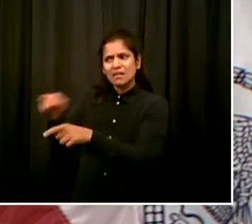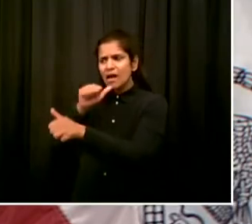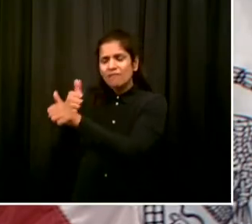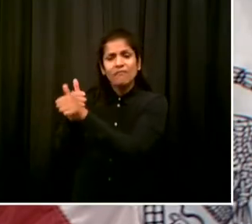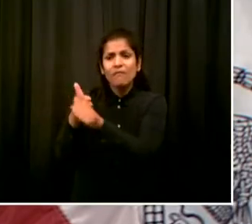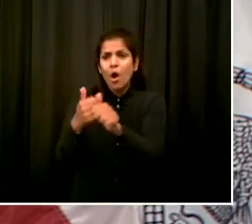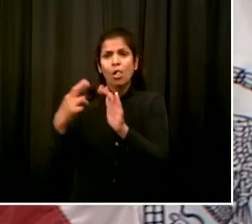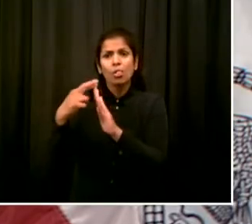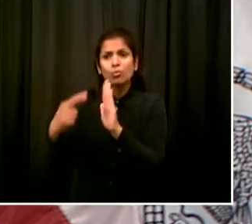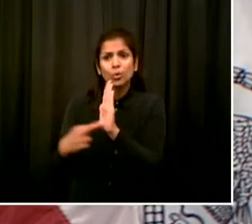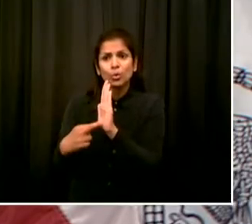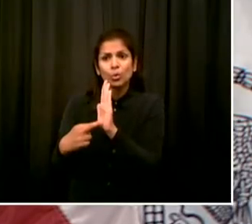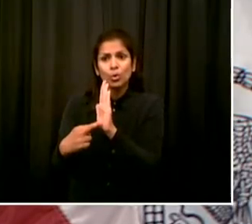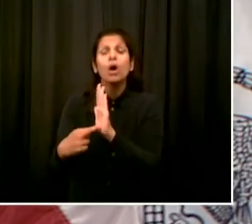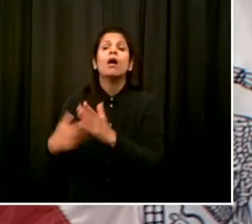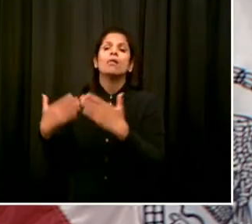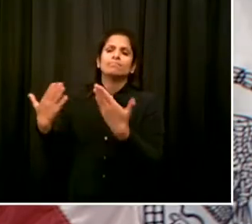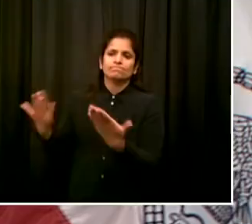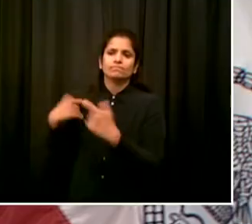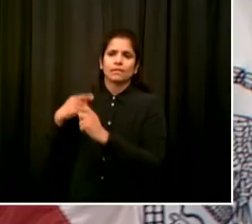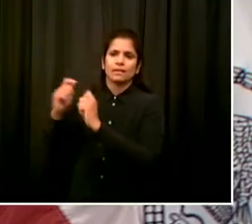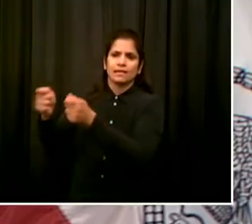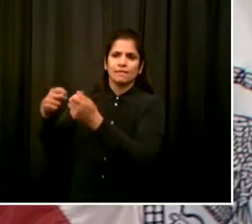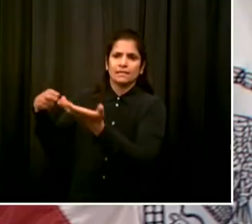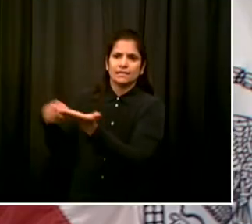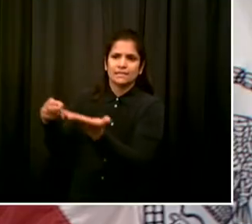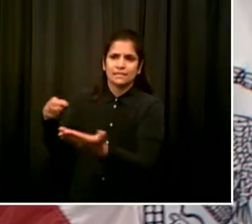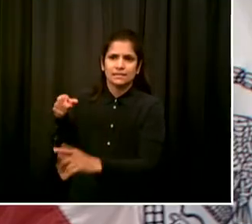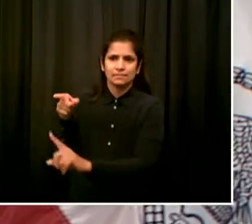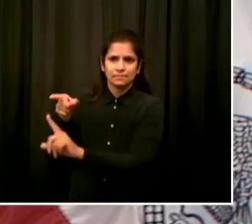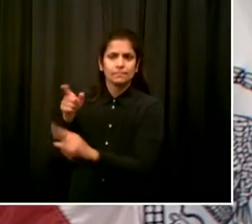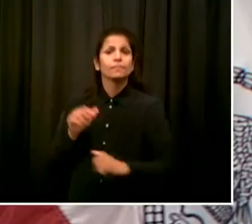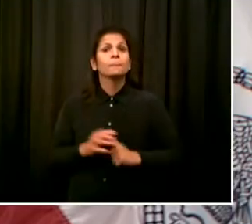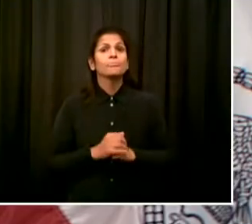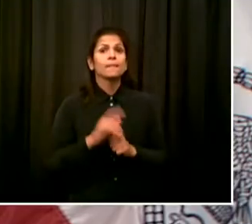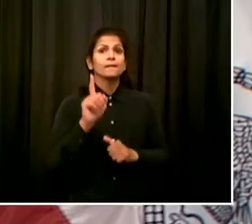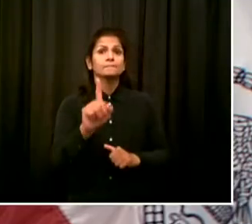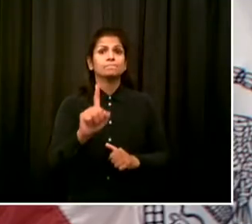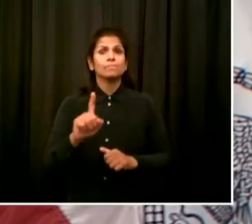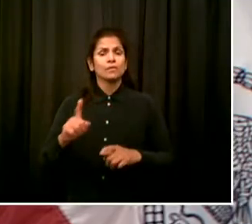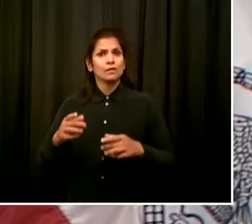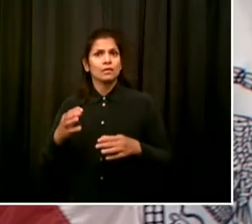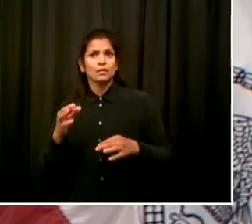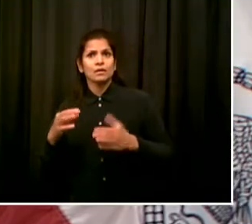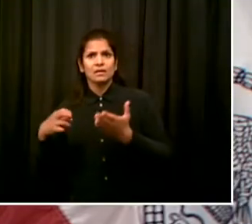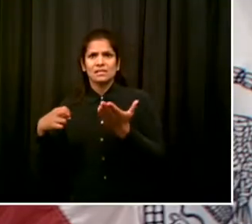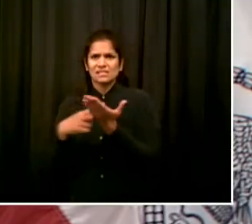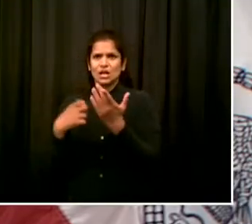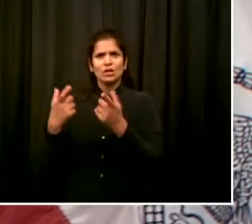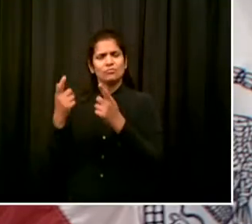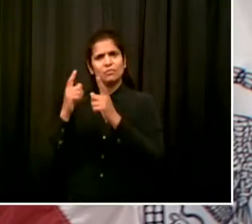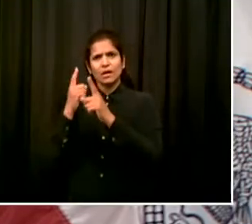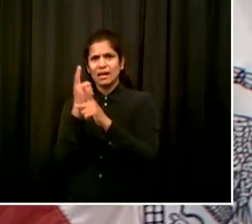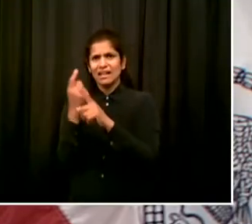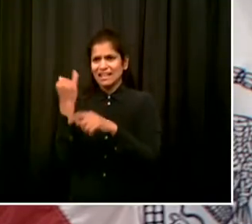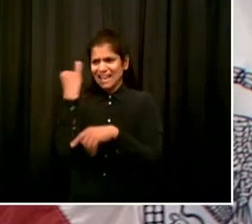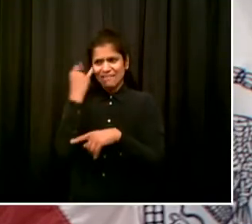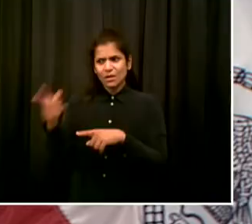THE LAWS AND THAT CREATES A POBRLEM FOR FELLOW NEW YORKERS. WE WILL DO THAT